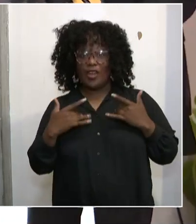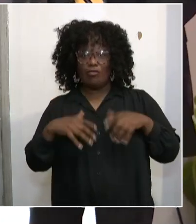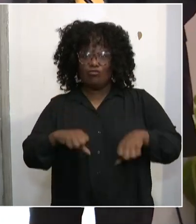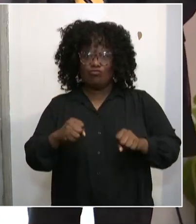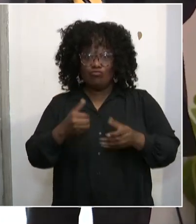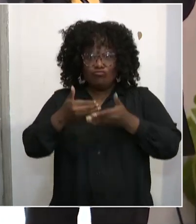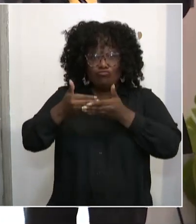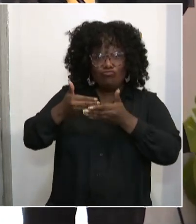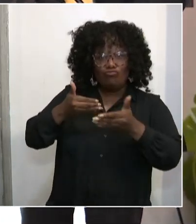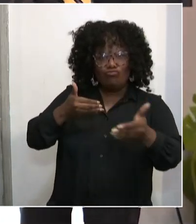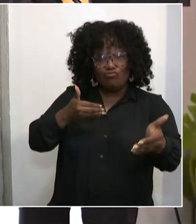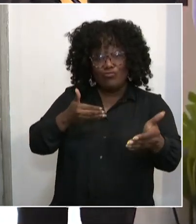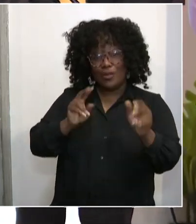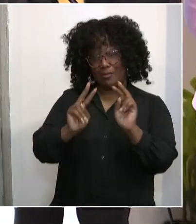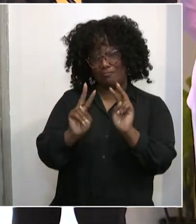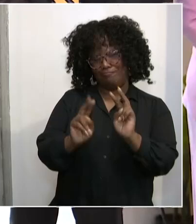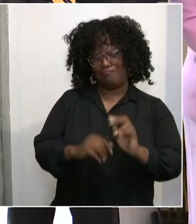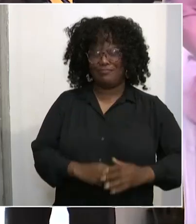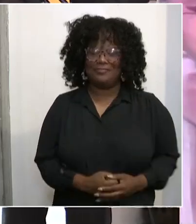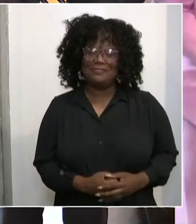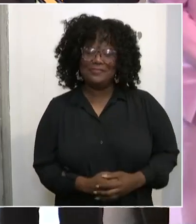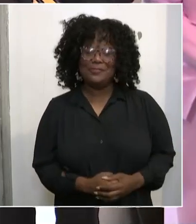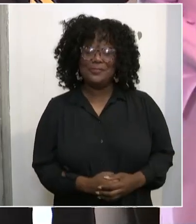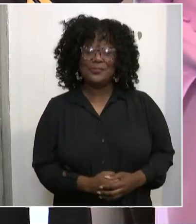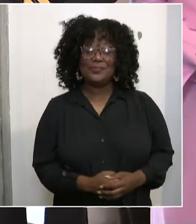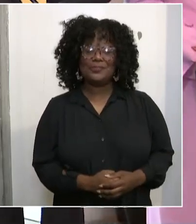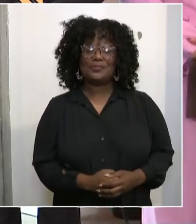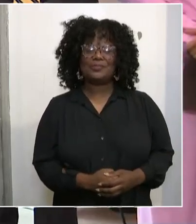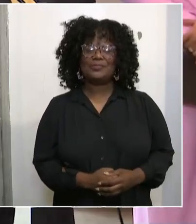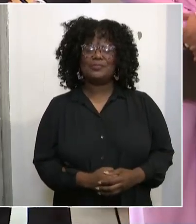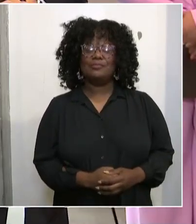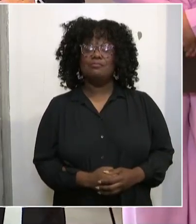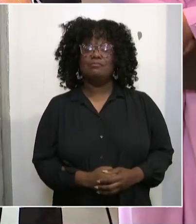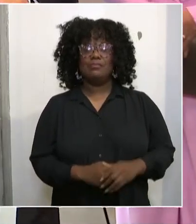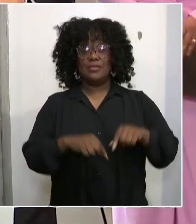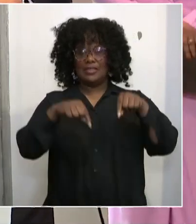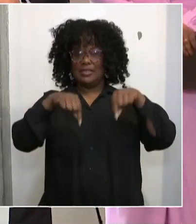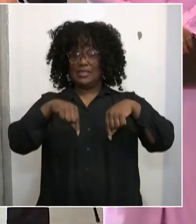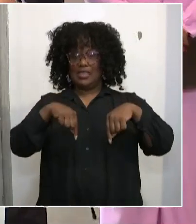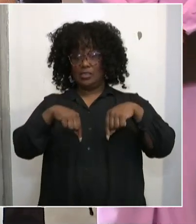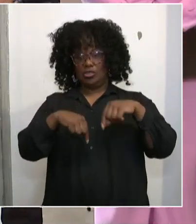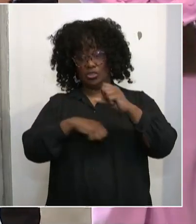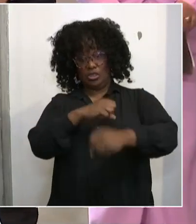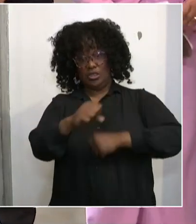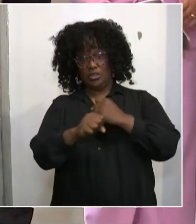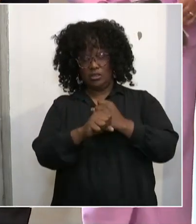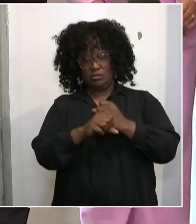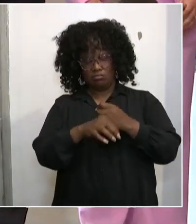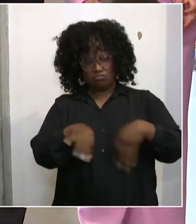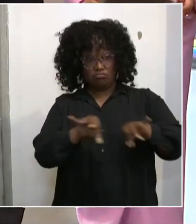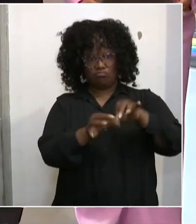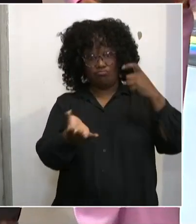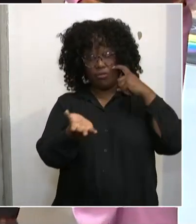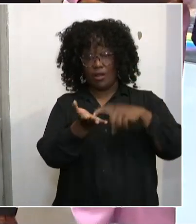this year also marks uh a special uh time because it's 50 years